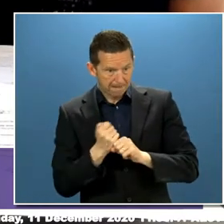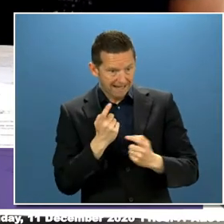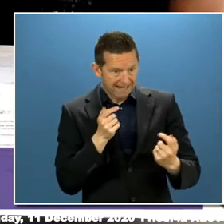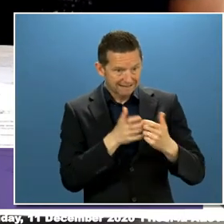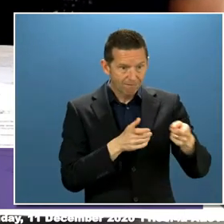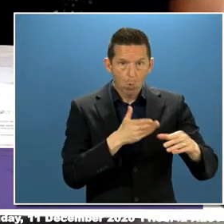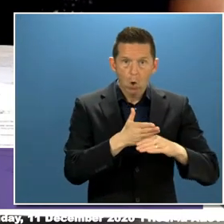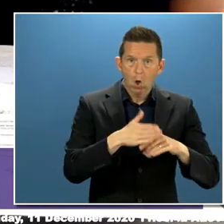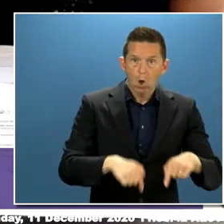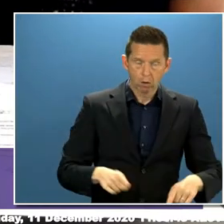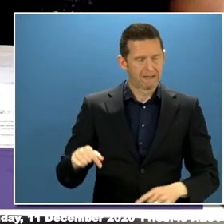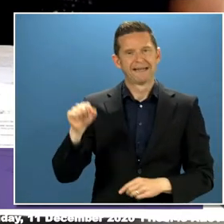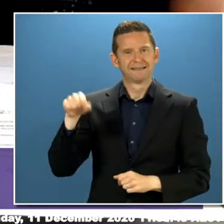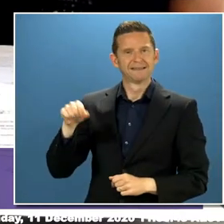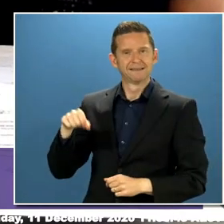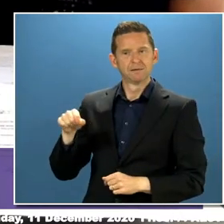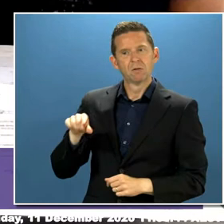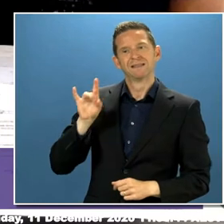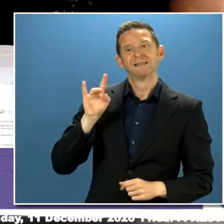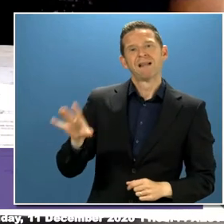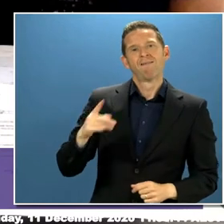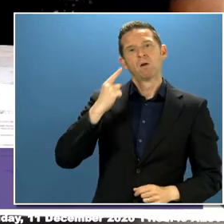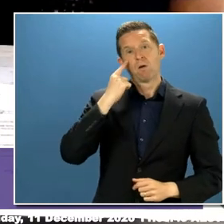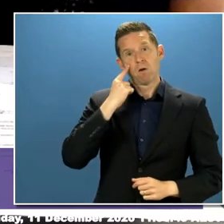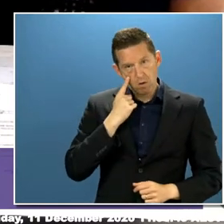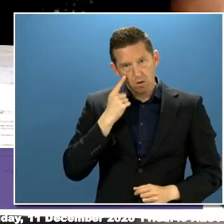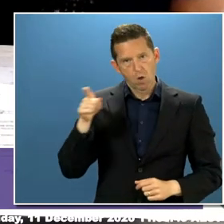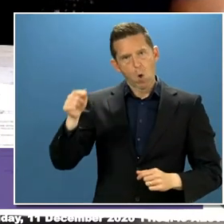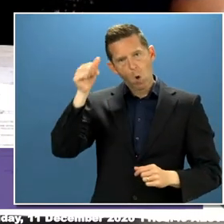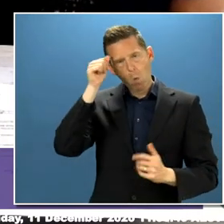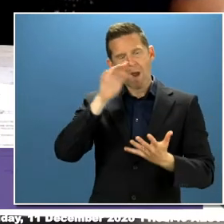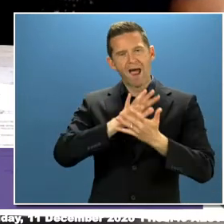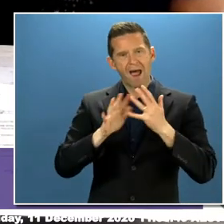And they witness first-hand and experience what such small changes or